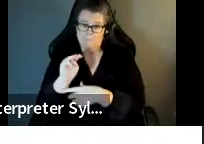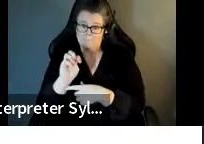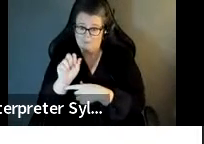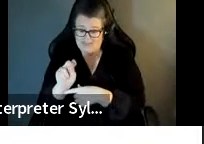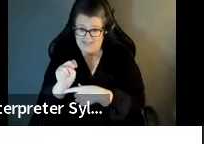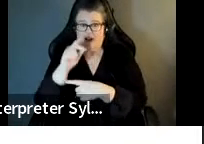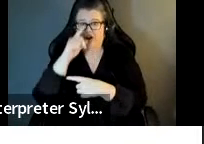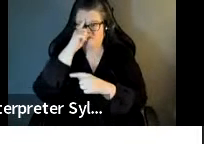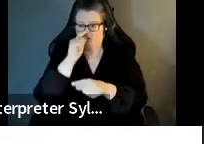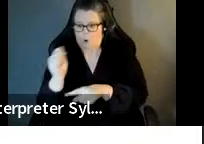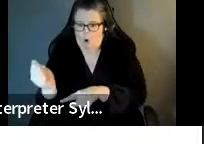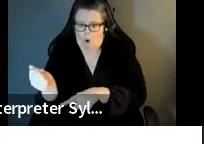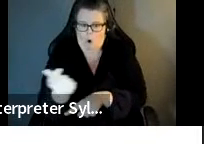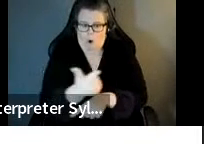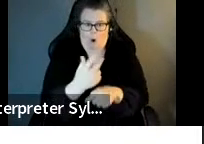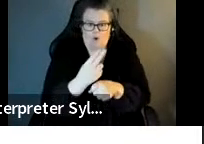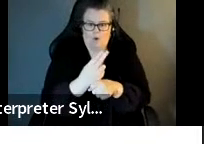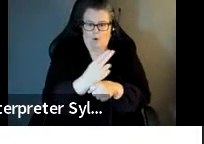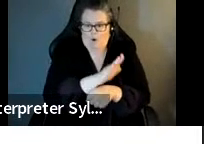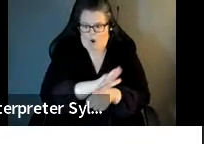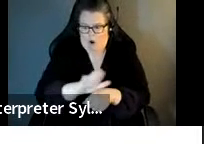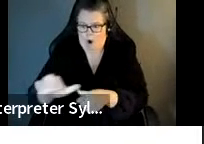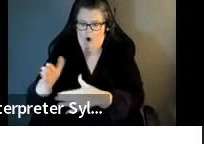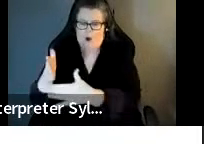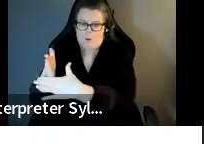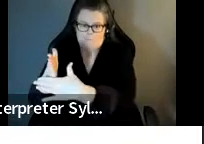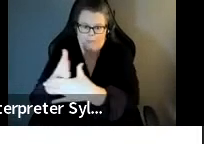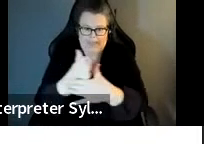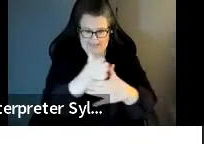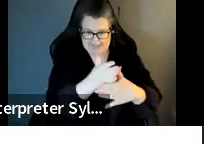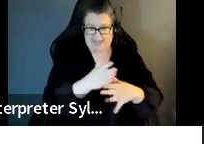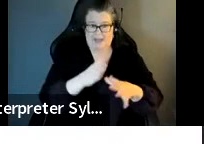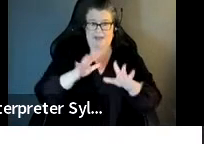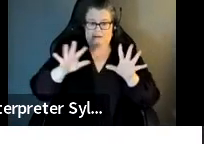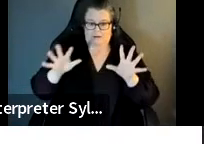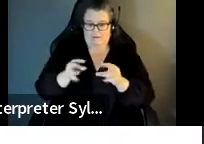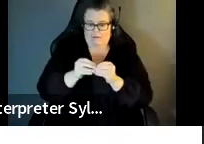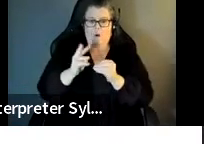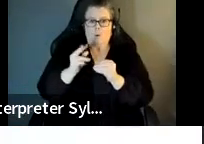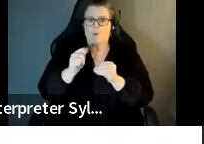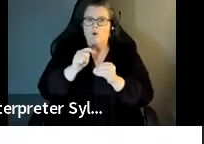be more representative of the actual or true population mean.